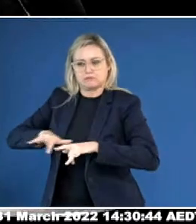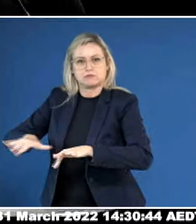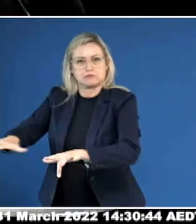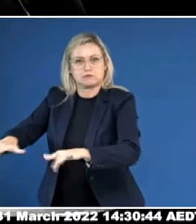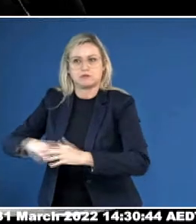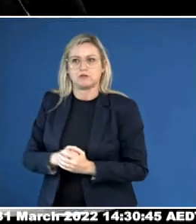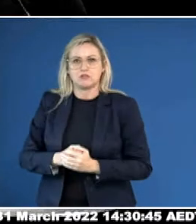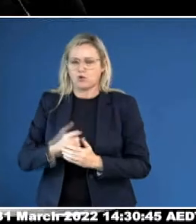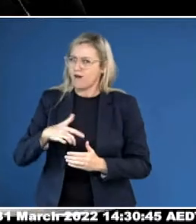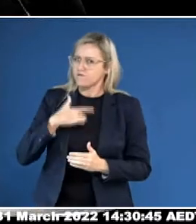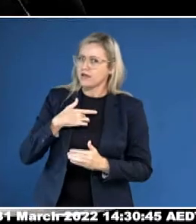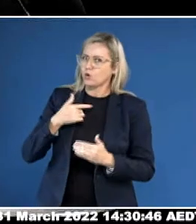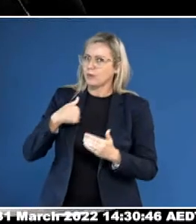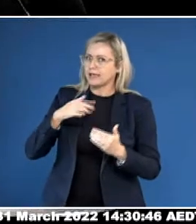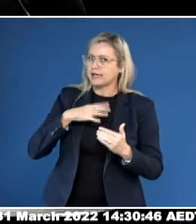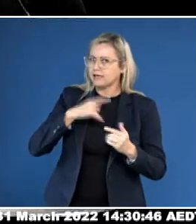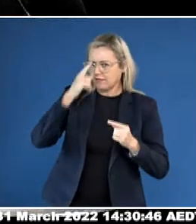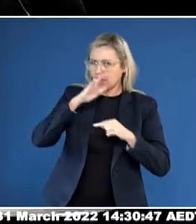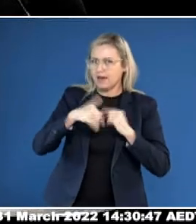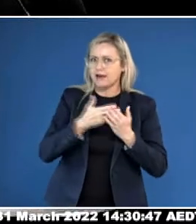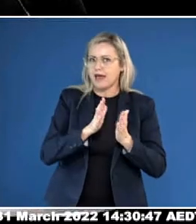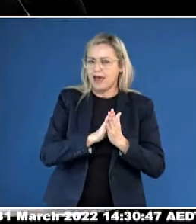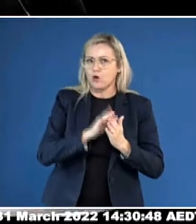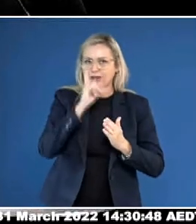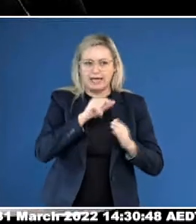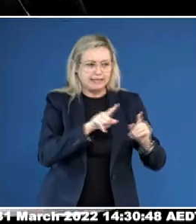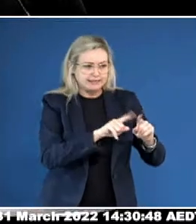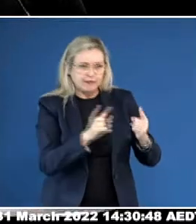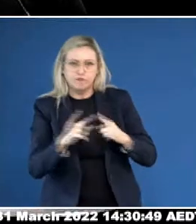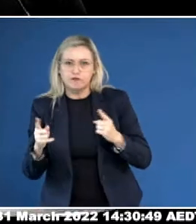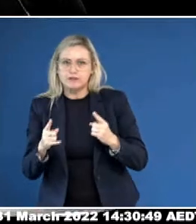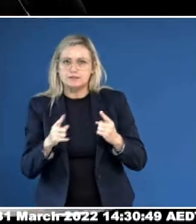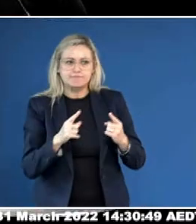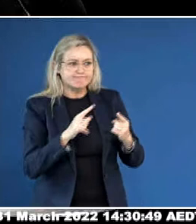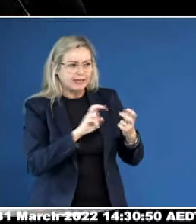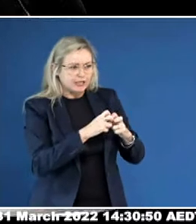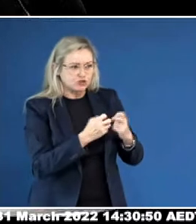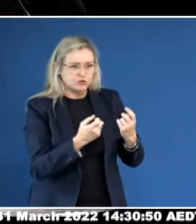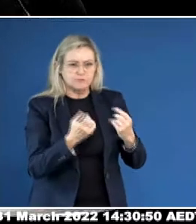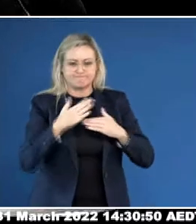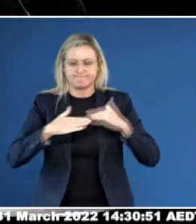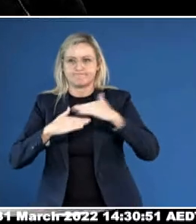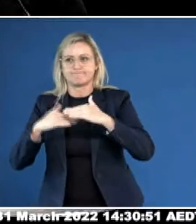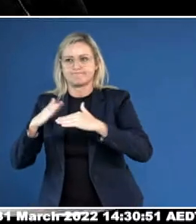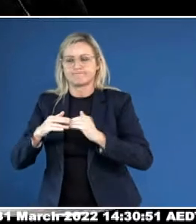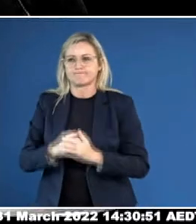tool to understand that. But, unfortunately, most states, including Australia, don't